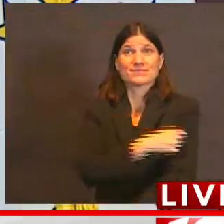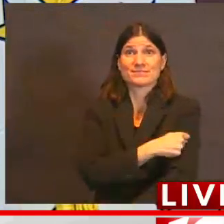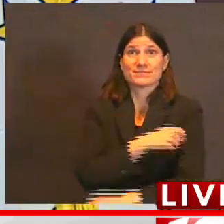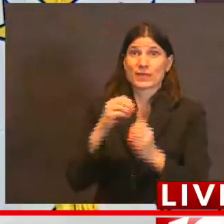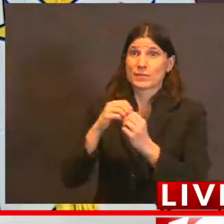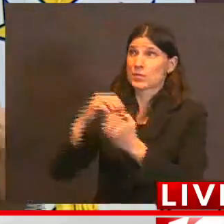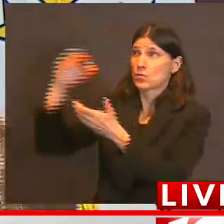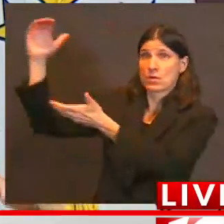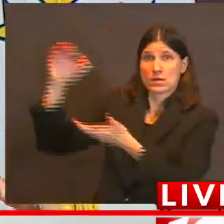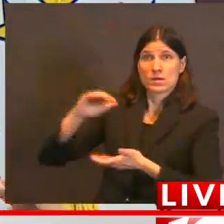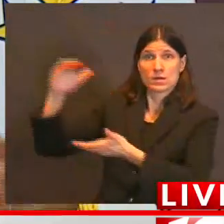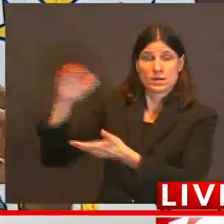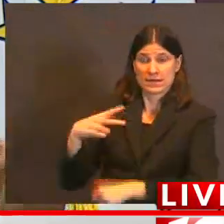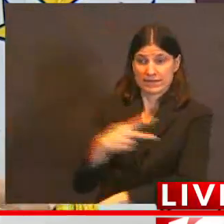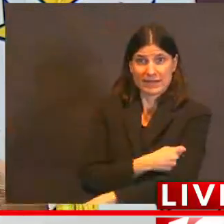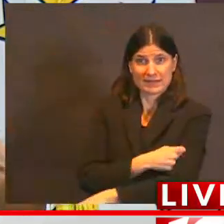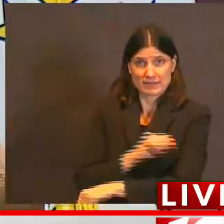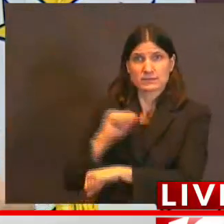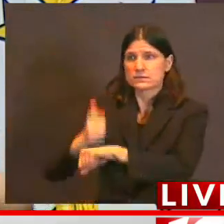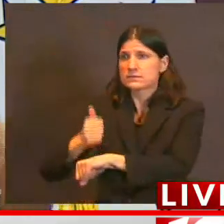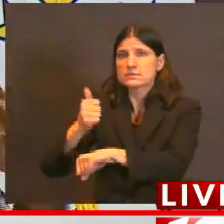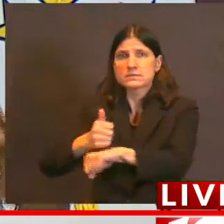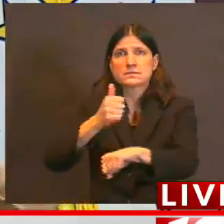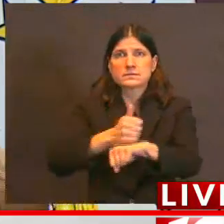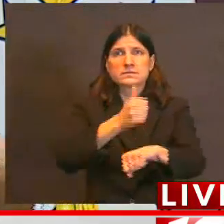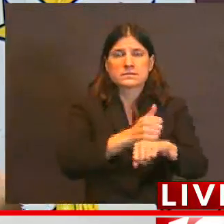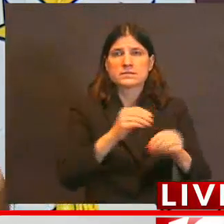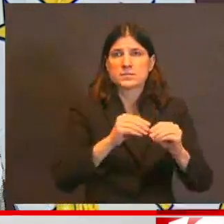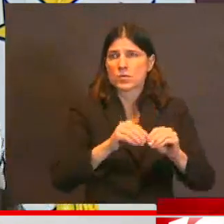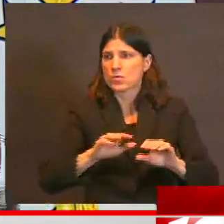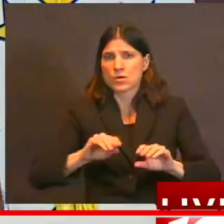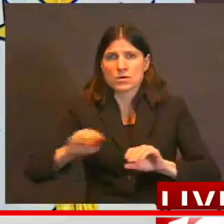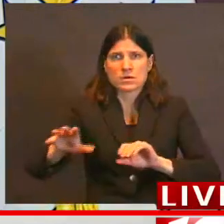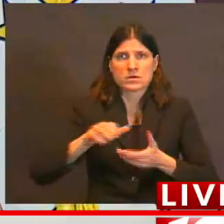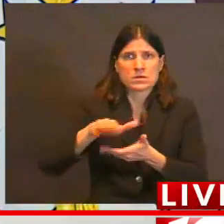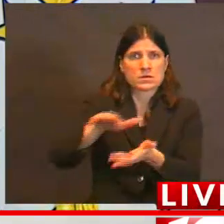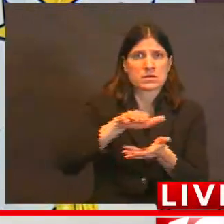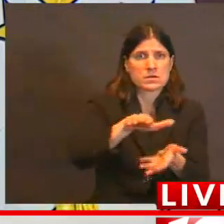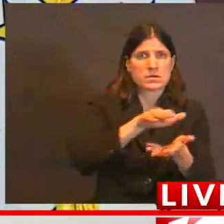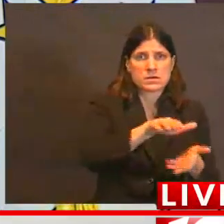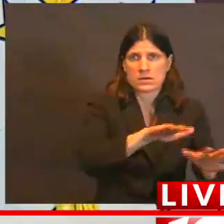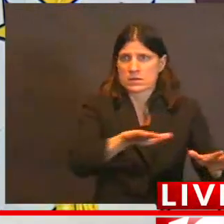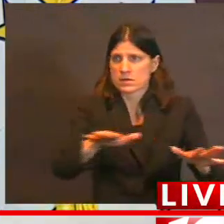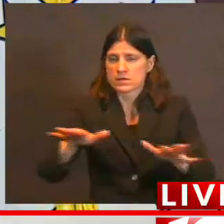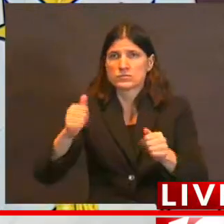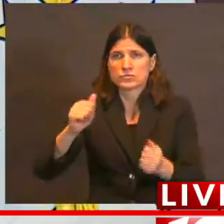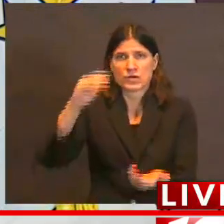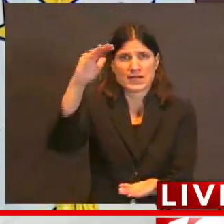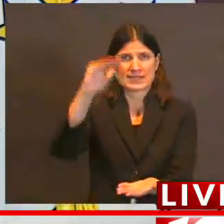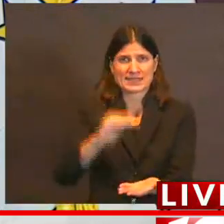EDUCATIONAL EXPOSURE IN PERSON. THE VACCINE PROCESS PARTICULARLY AS WE GET MORE SUPPLY WE'RE ABLE TO BECAUSE